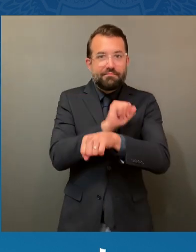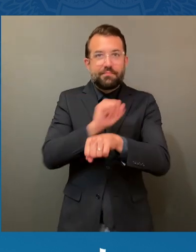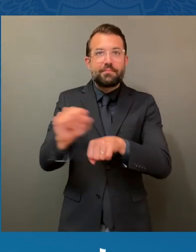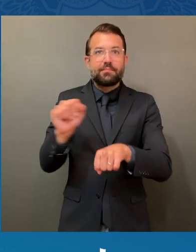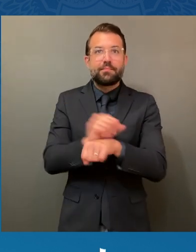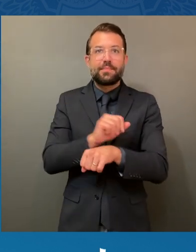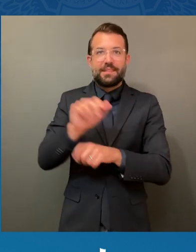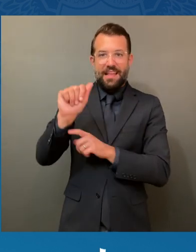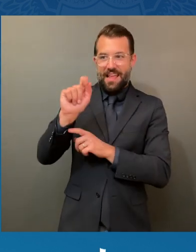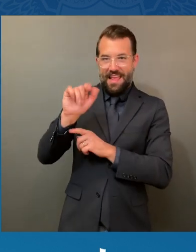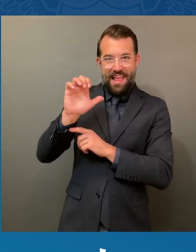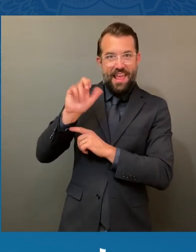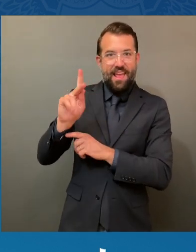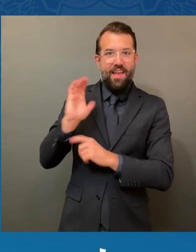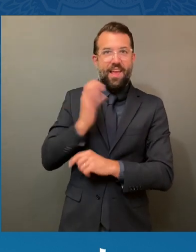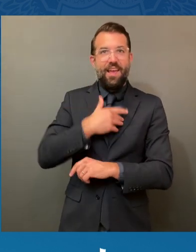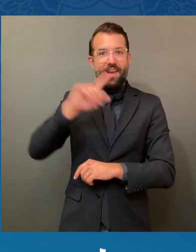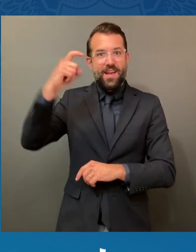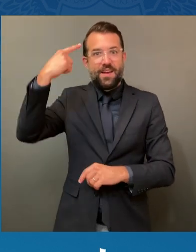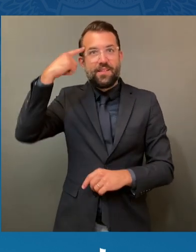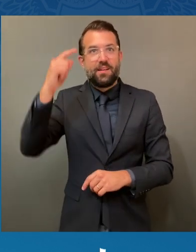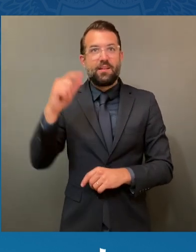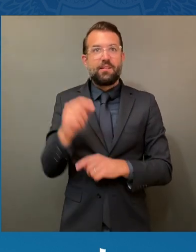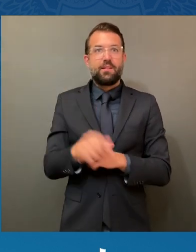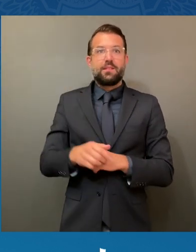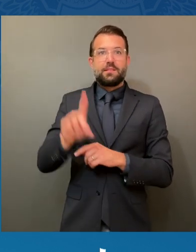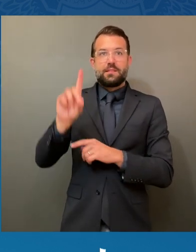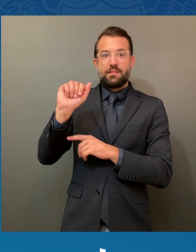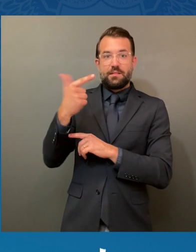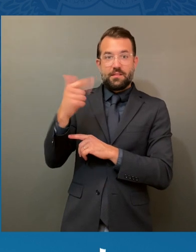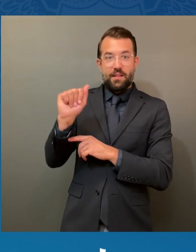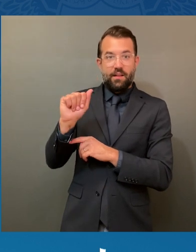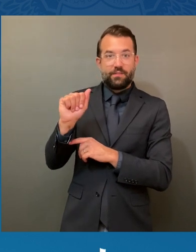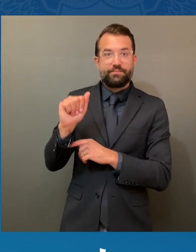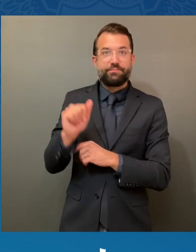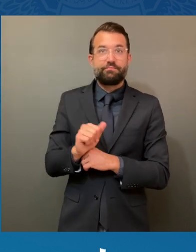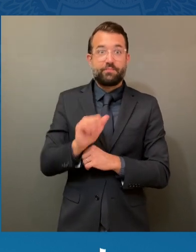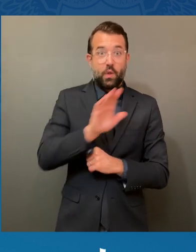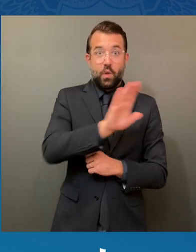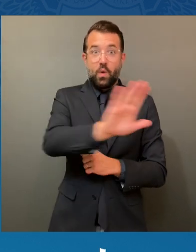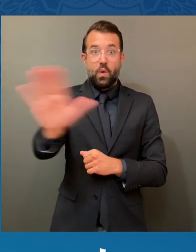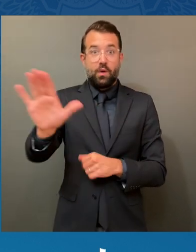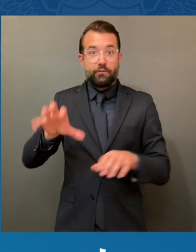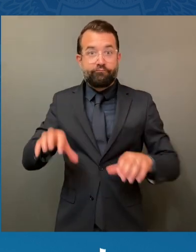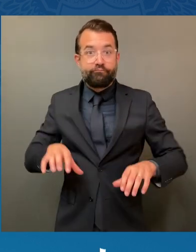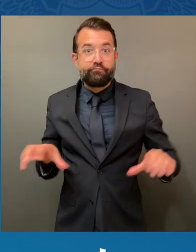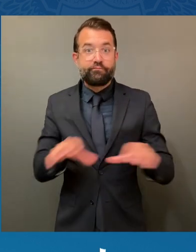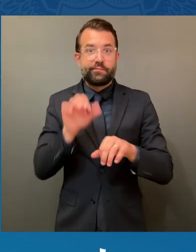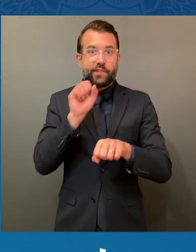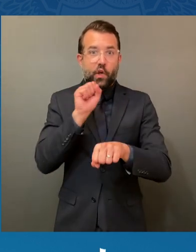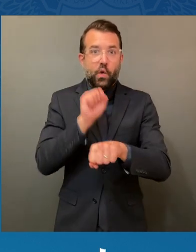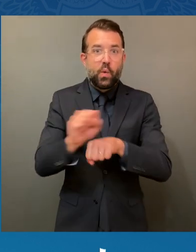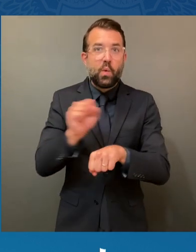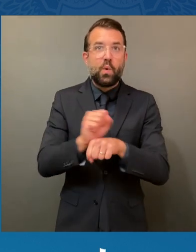So, DAGA, your work to protect voting rights proves that point.